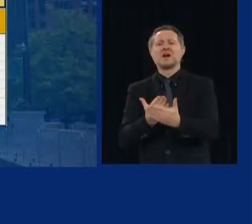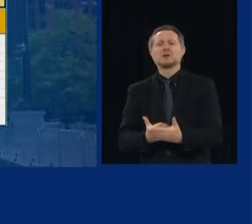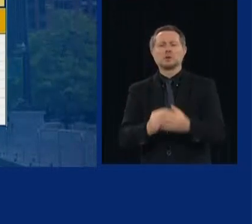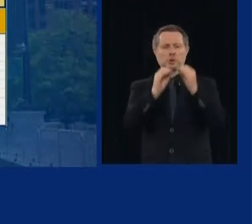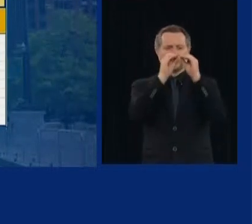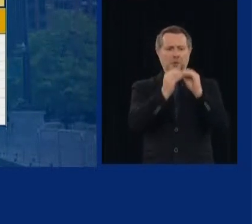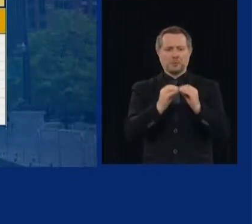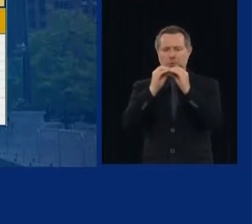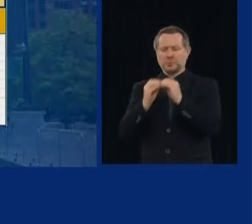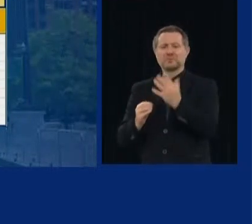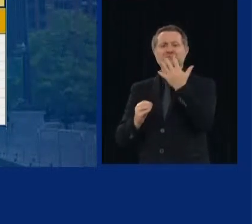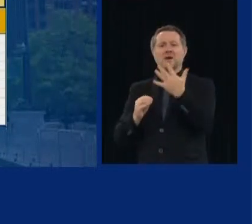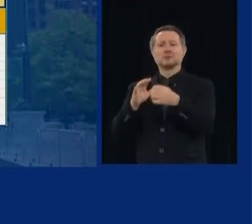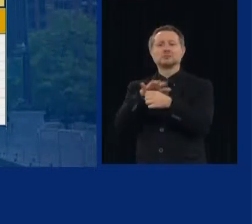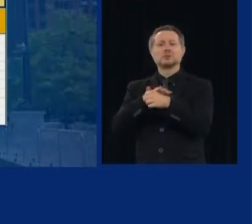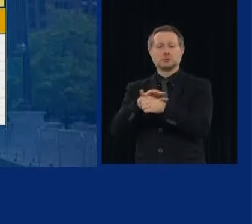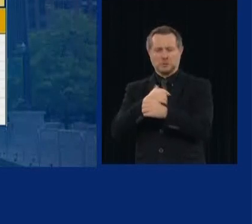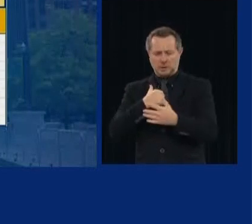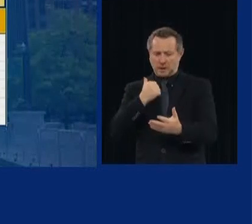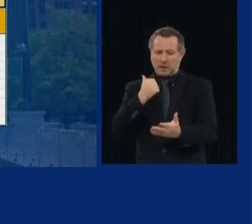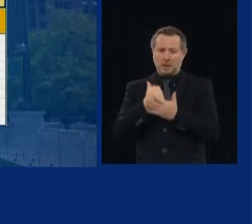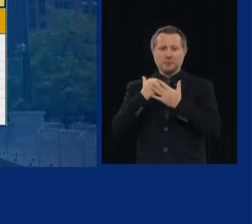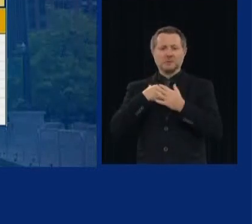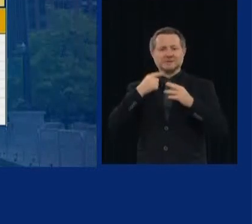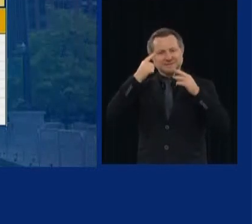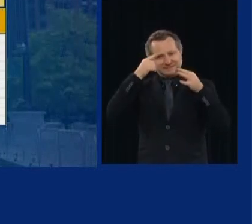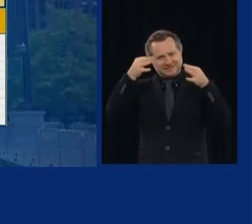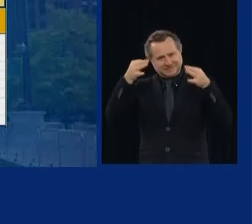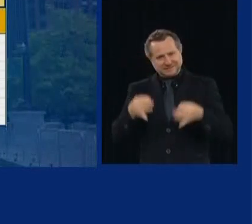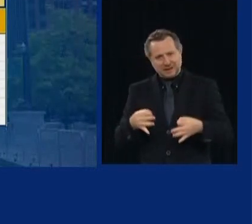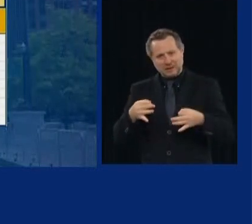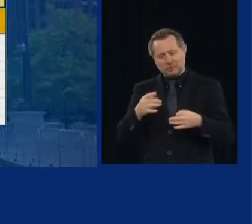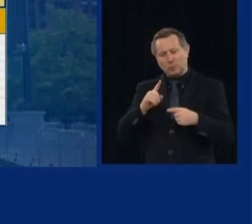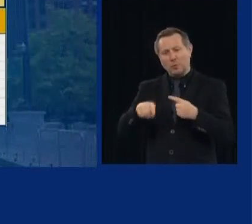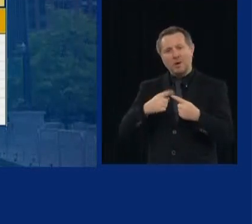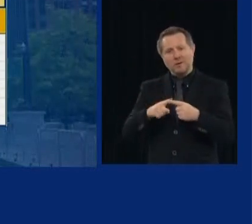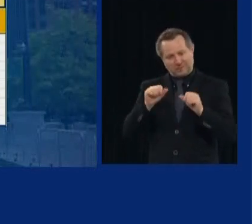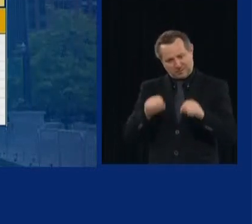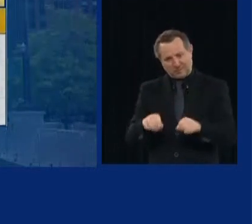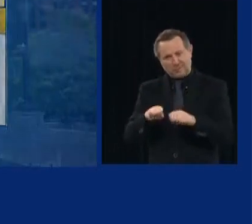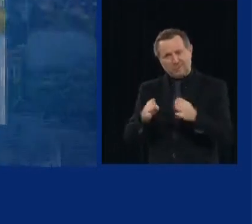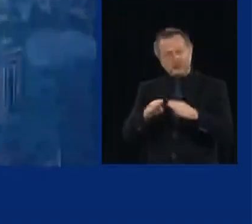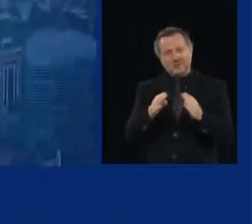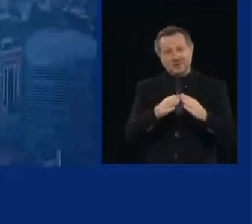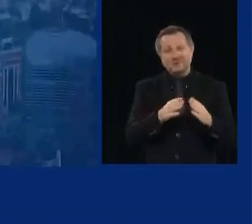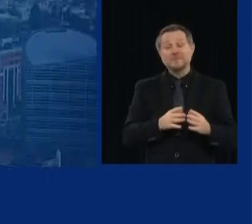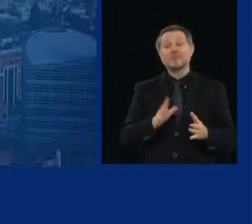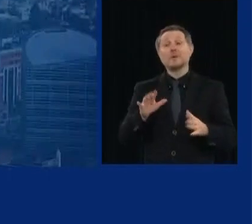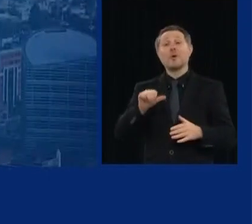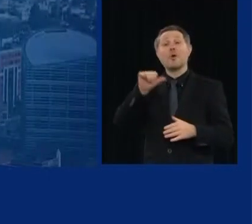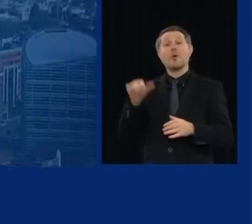WE HAVE SAID THIS WITH ALL THE